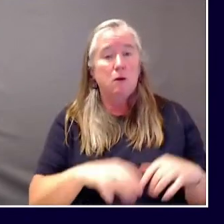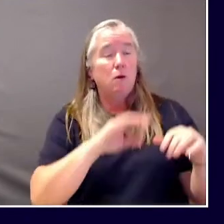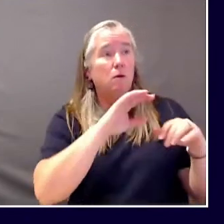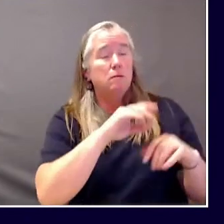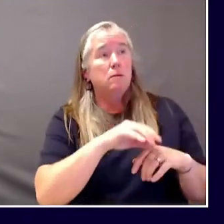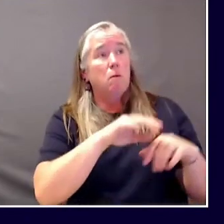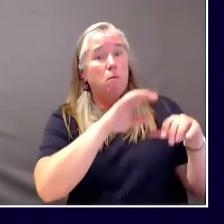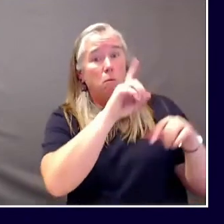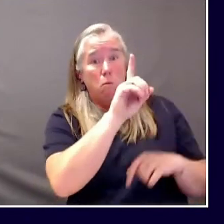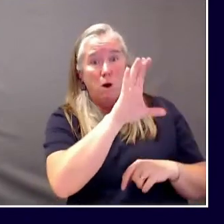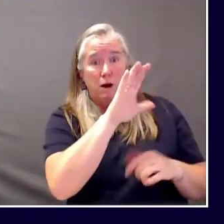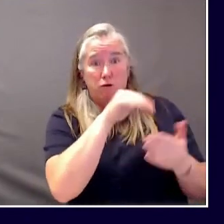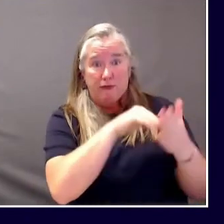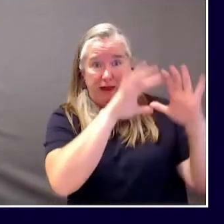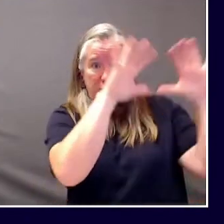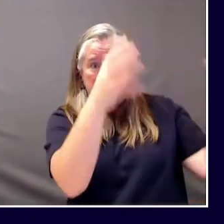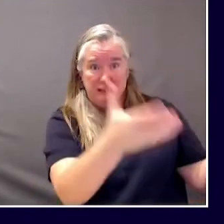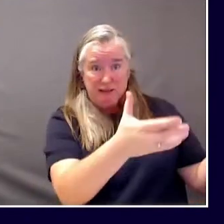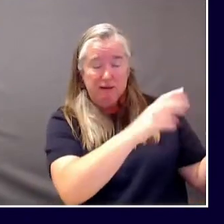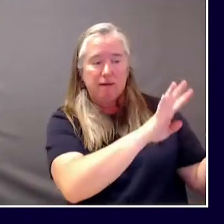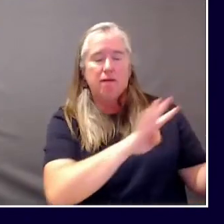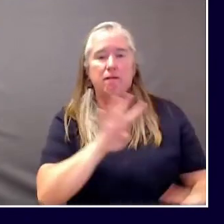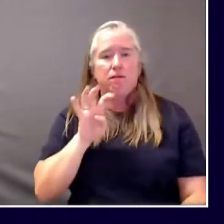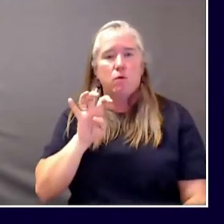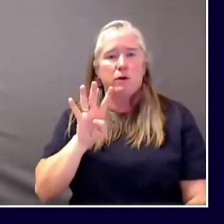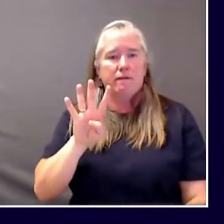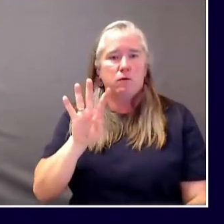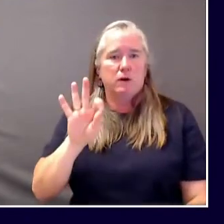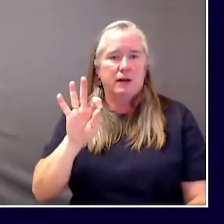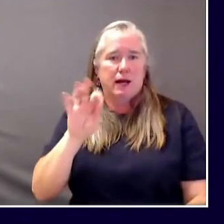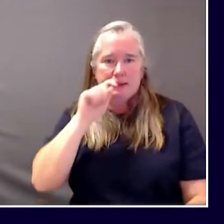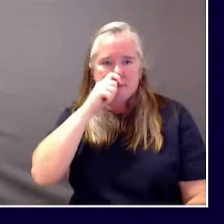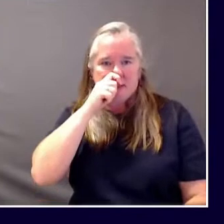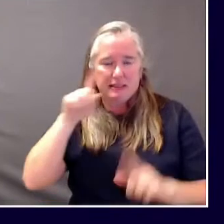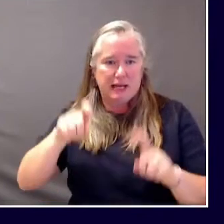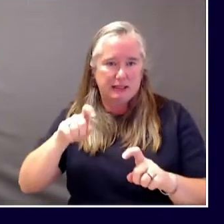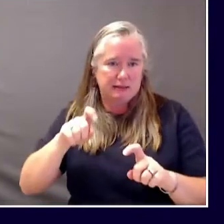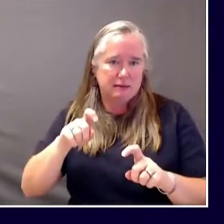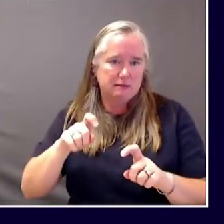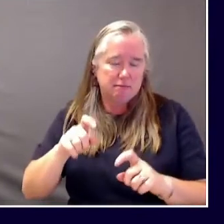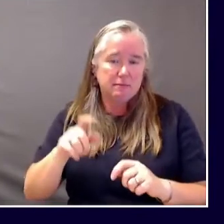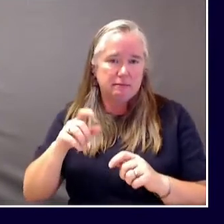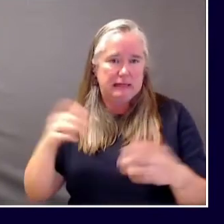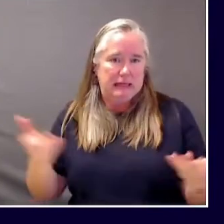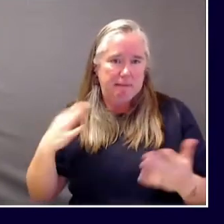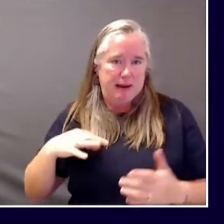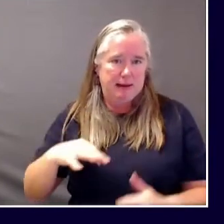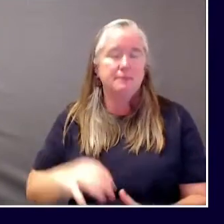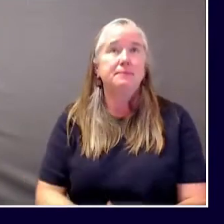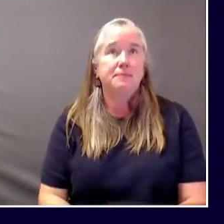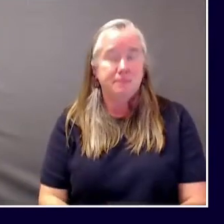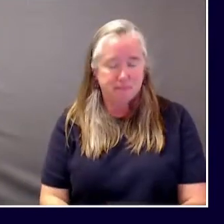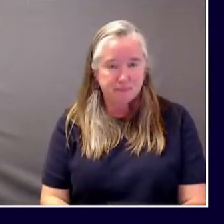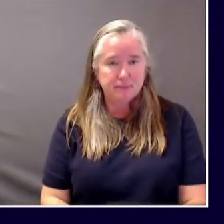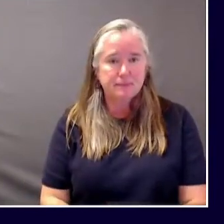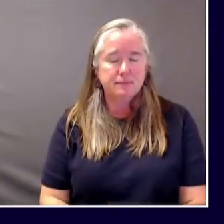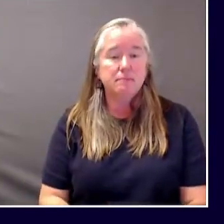forty nine PC test being conducted for every hundred